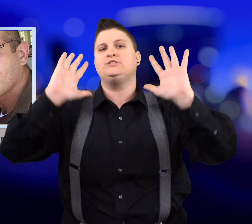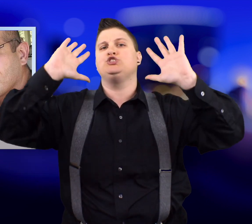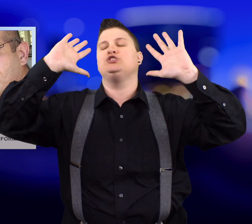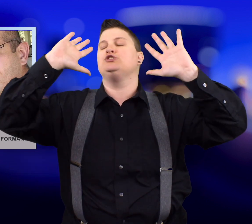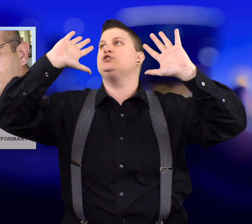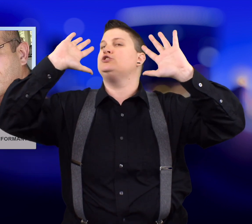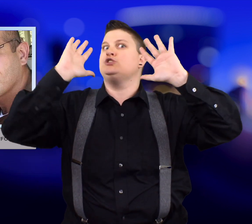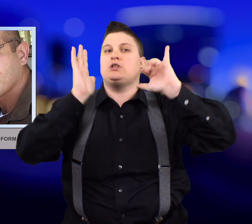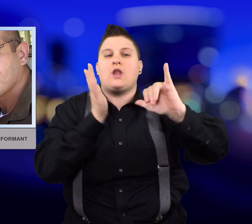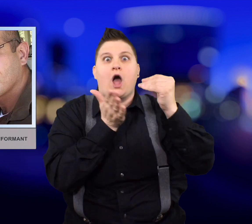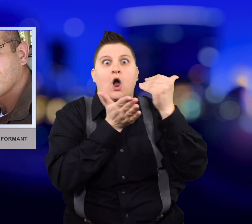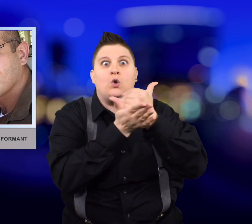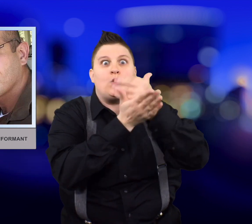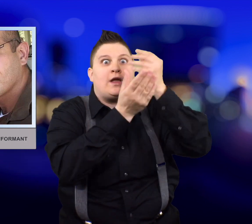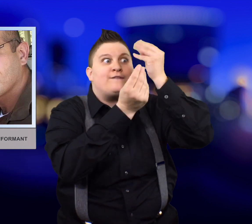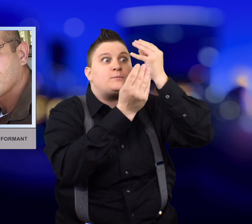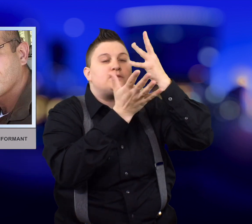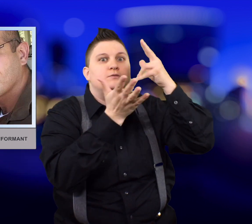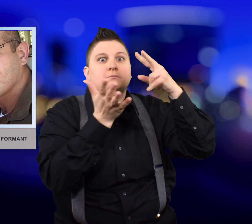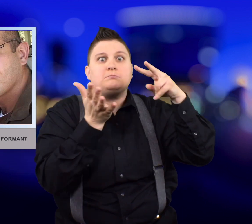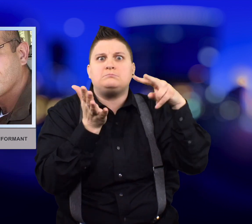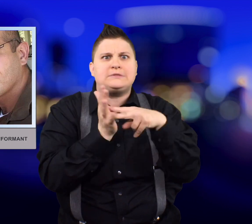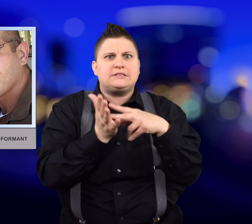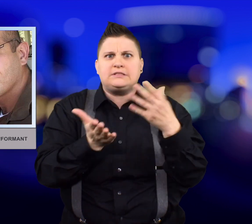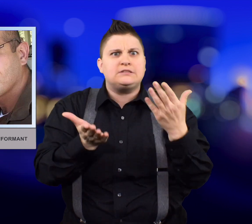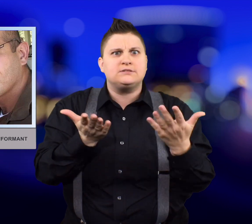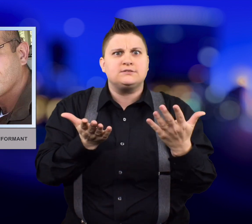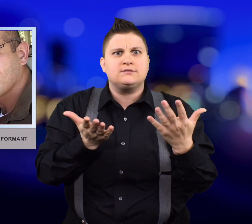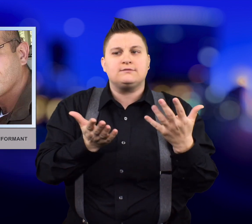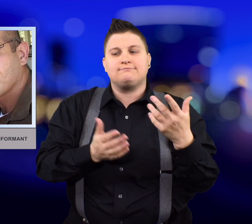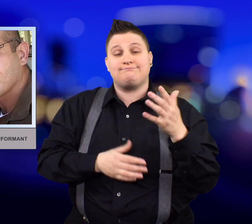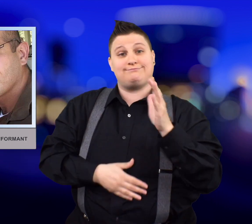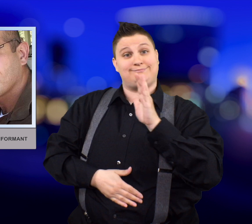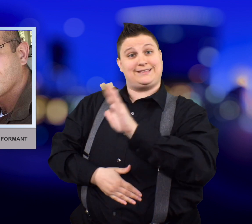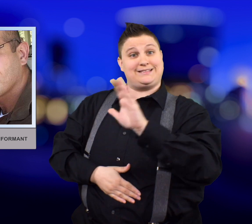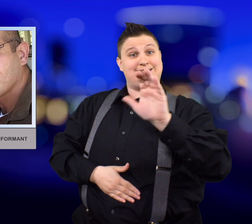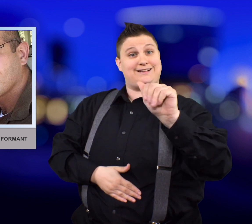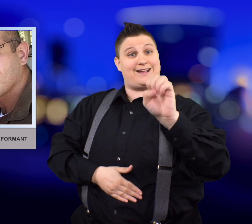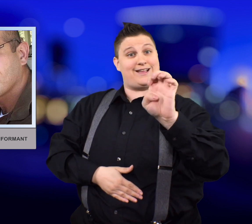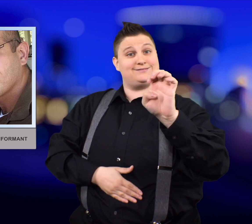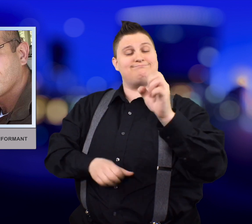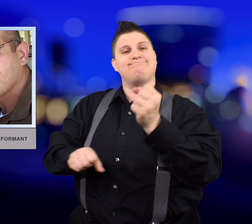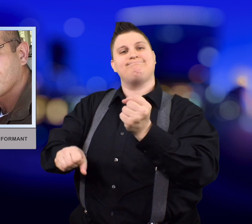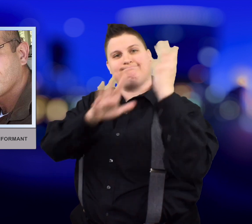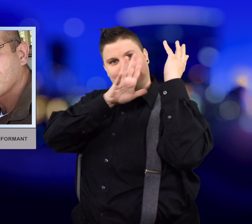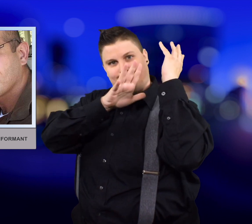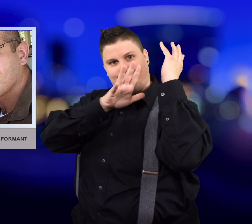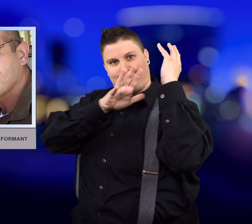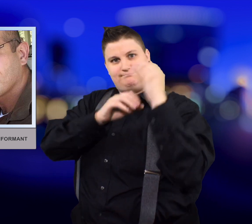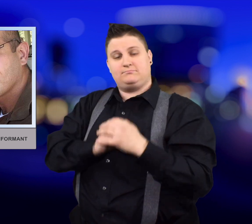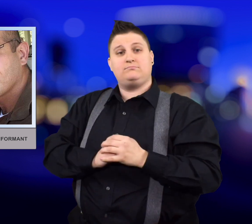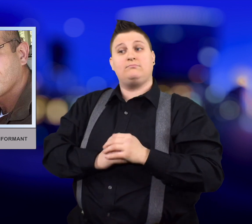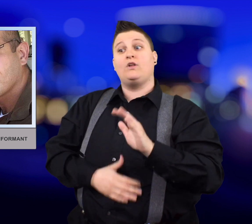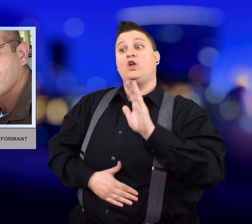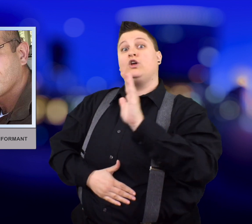This new revelation could upend the case against Salman.